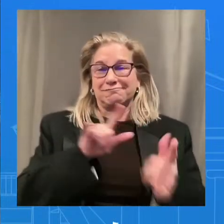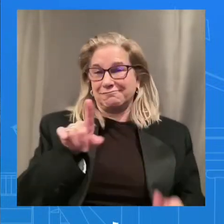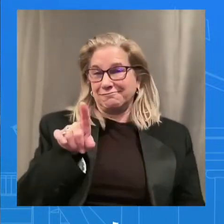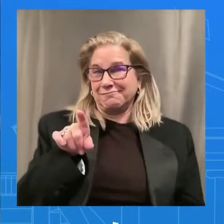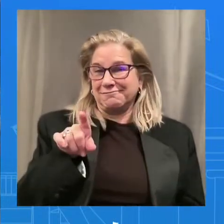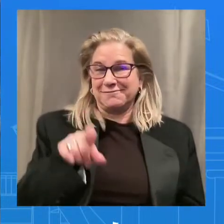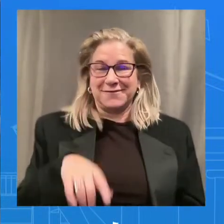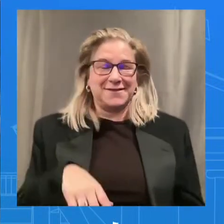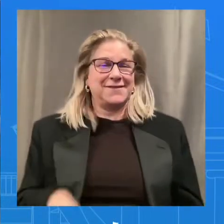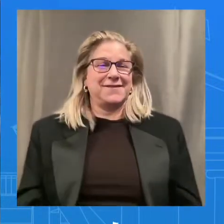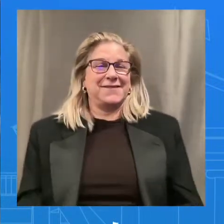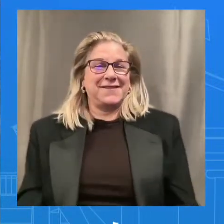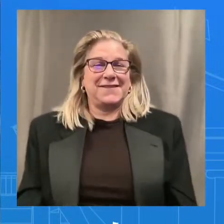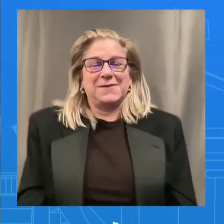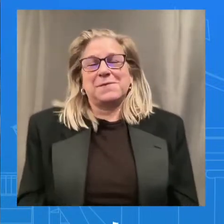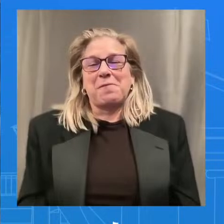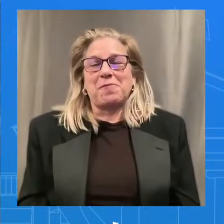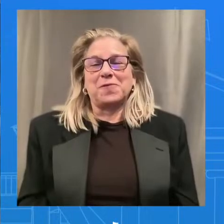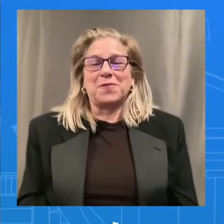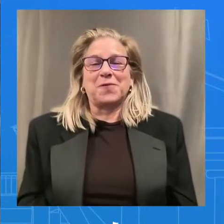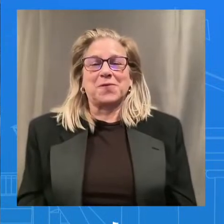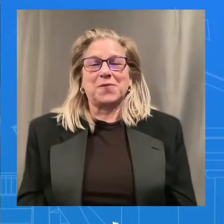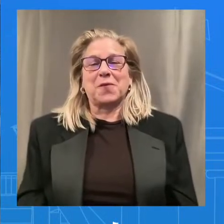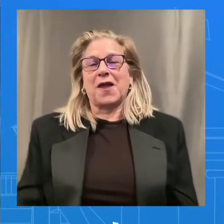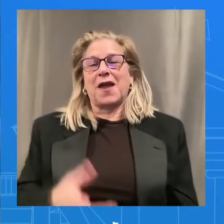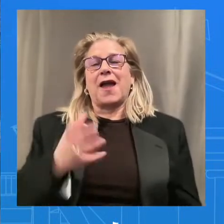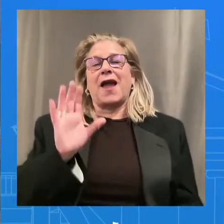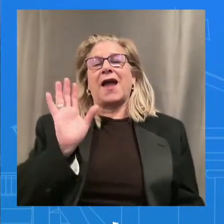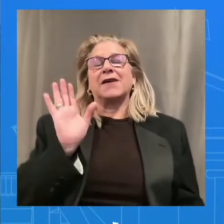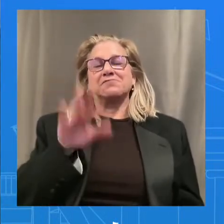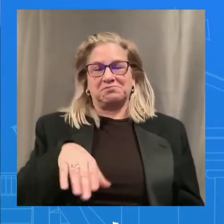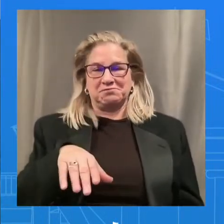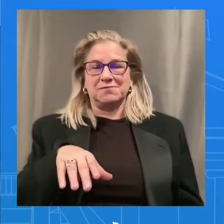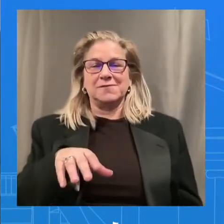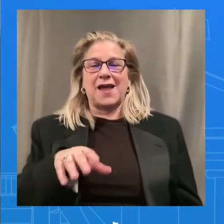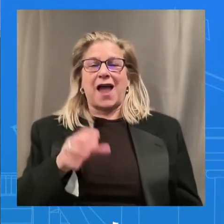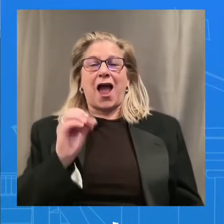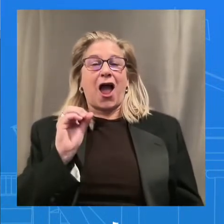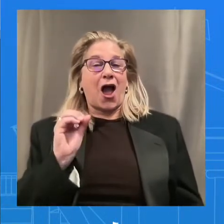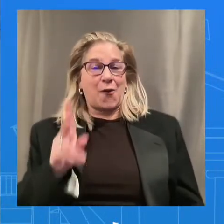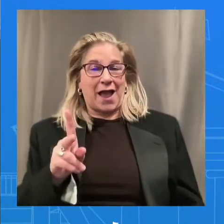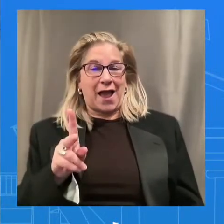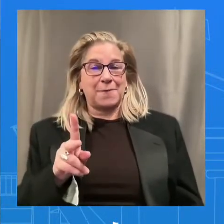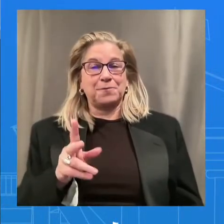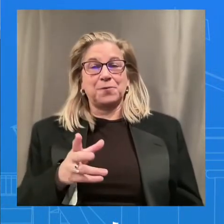The Press: So, a week from now, it’s all over. Ms. Jean-Pierre: Ah, yes.